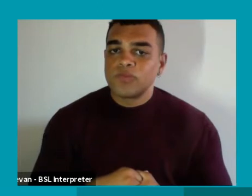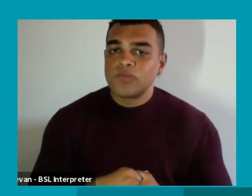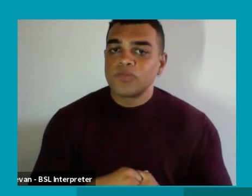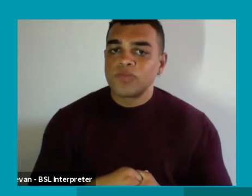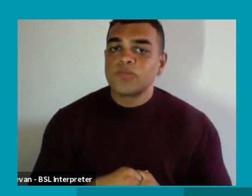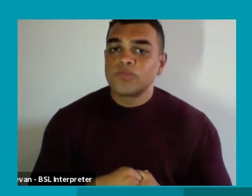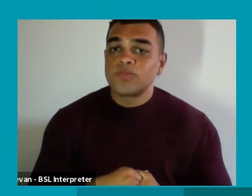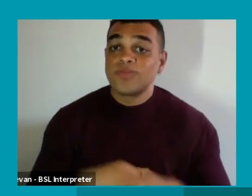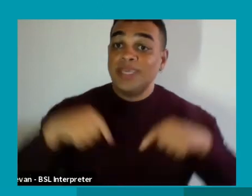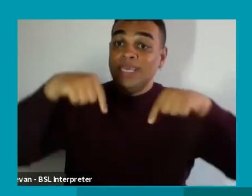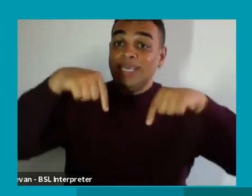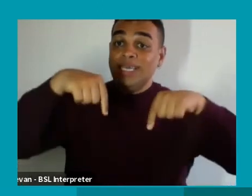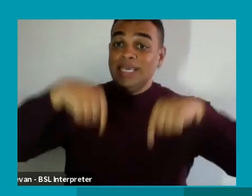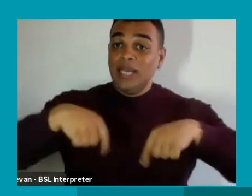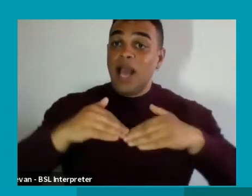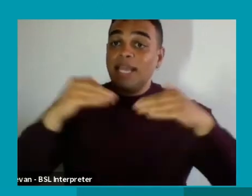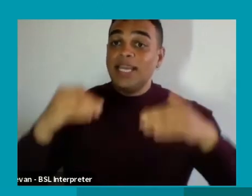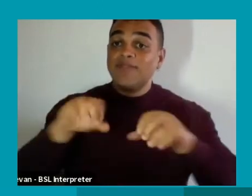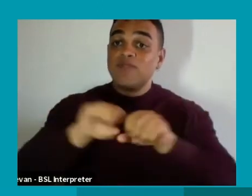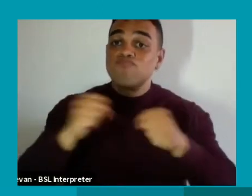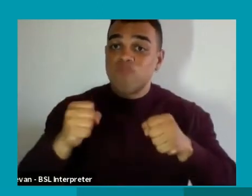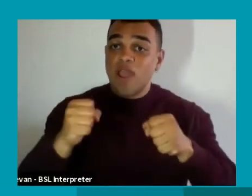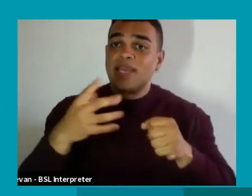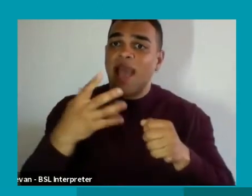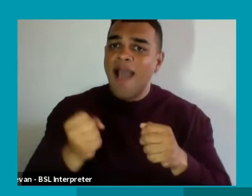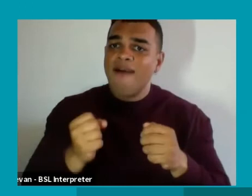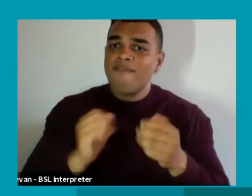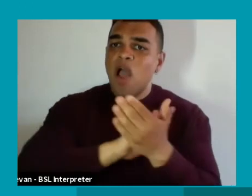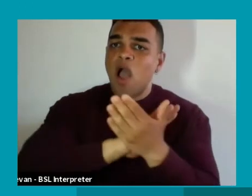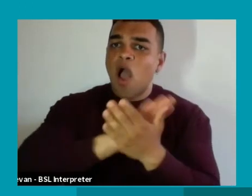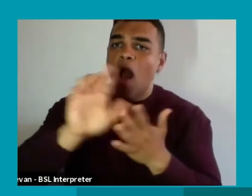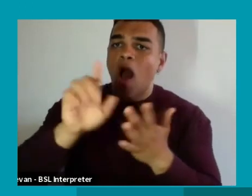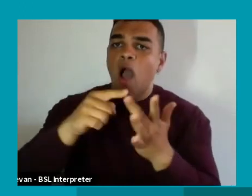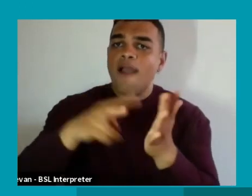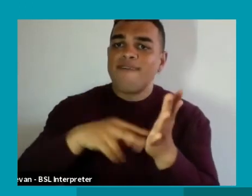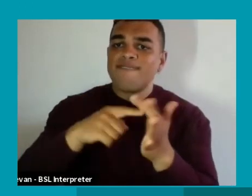planning resources on our fabulous hive, it's a library of videos, articles,